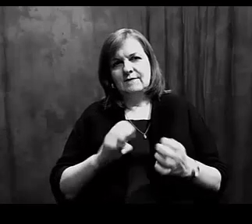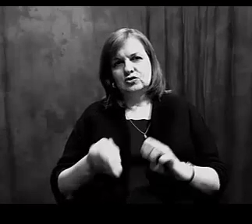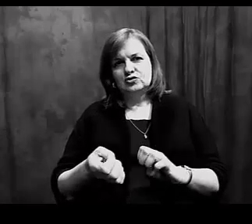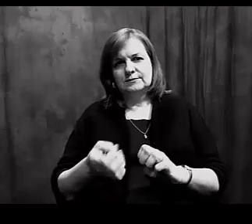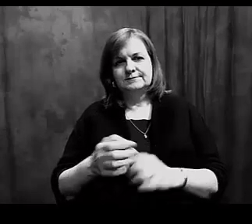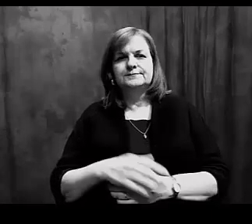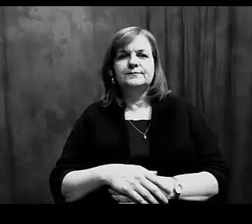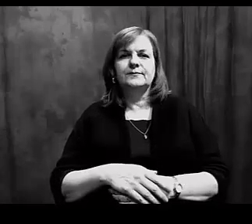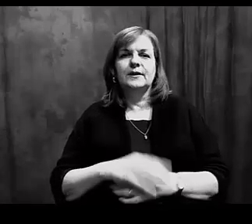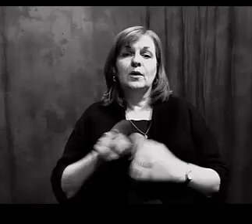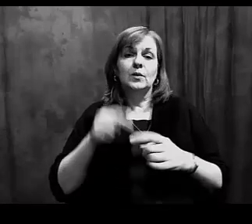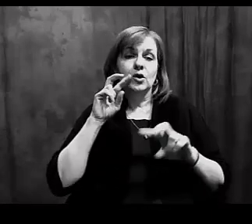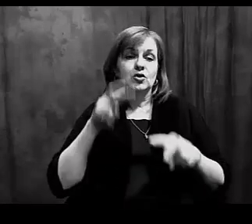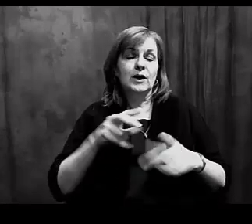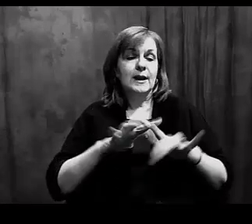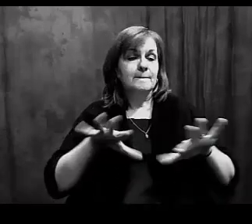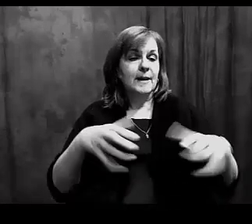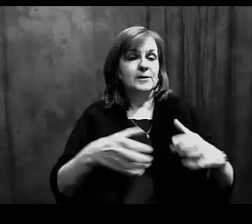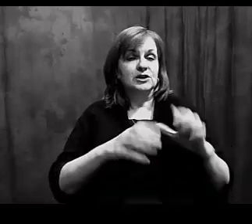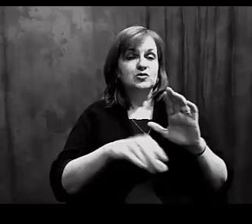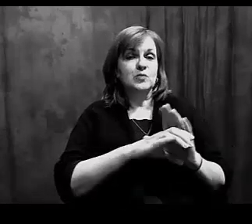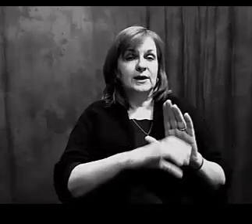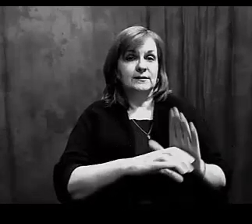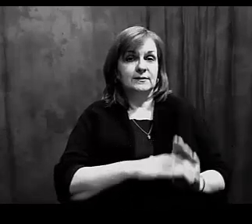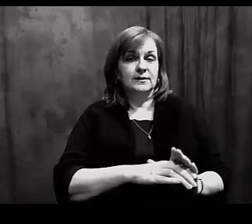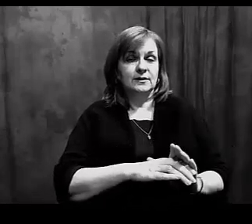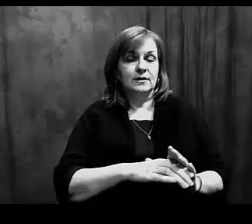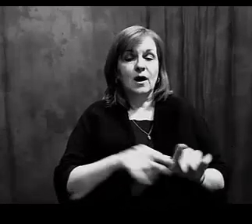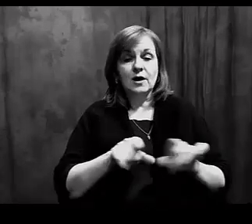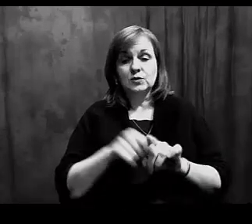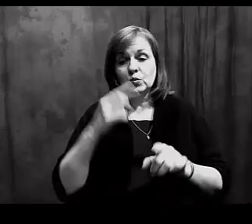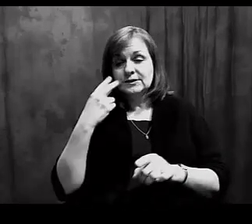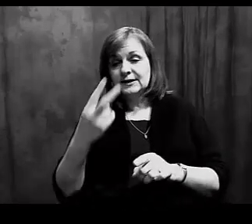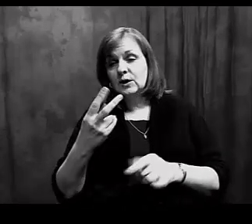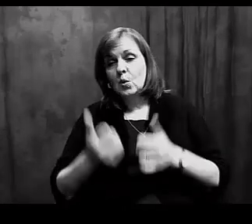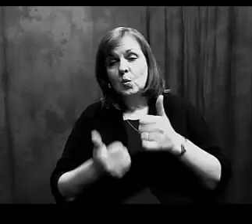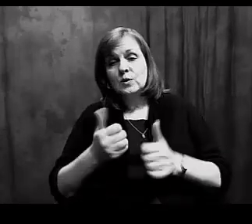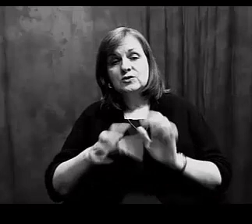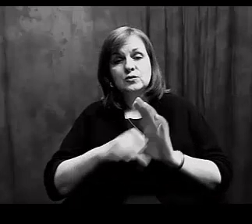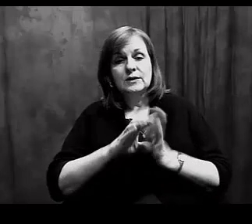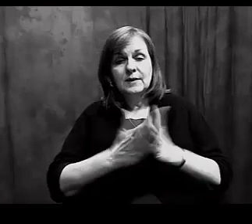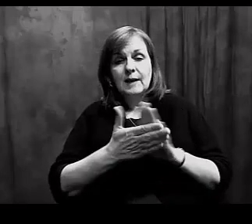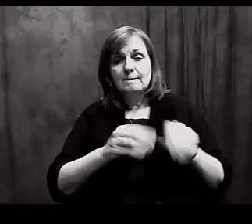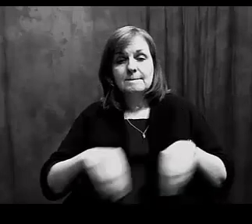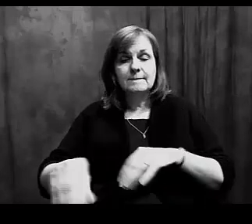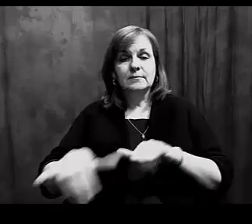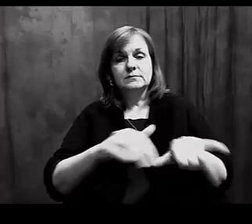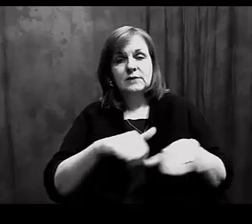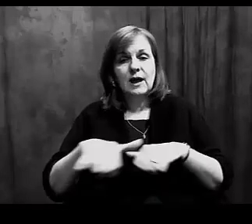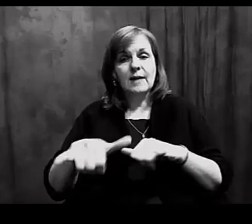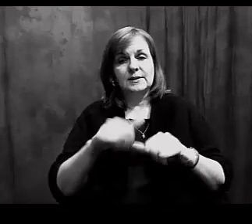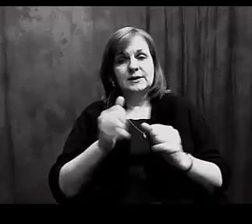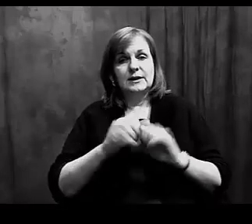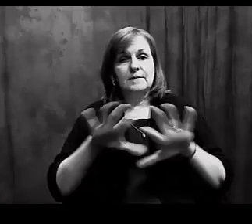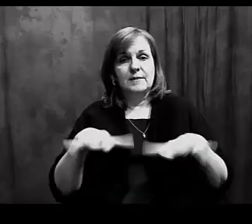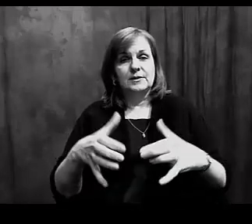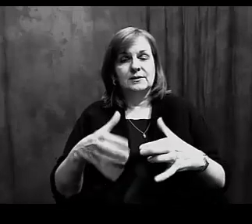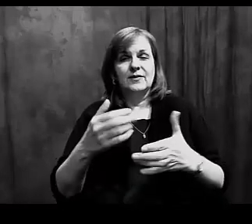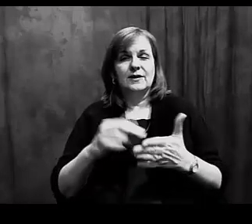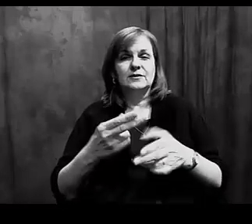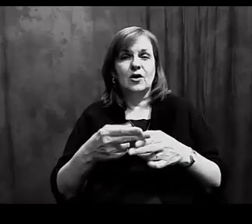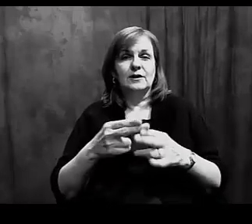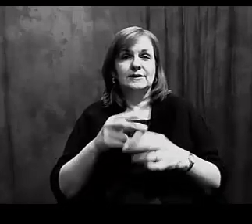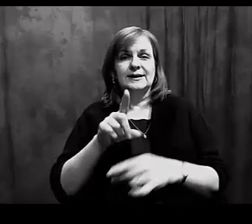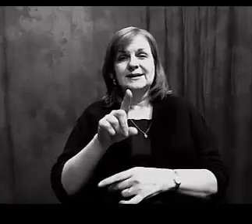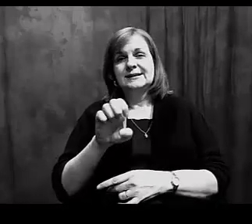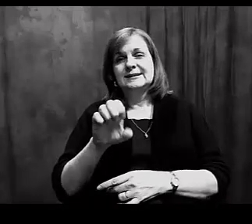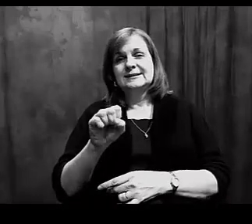so when we look at traits and populations we will also look at traits that become more common in the population something that's